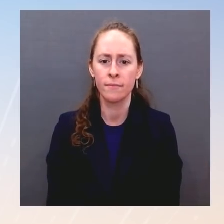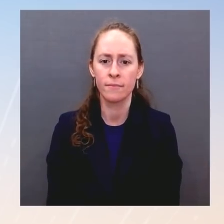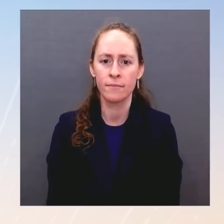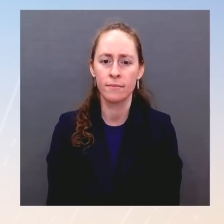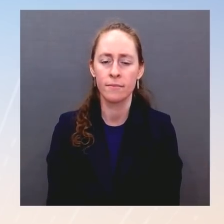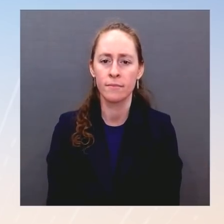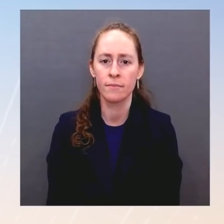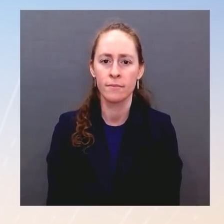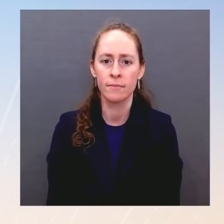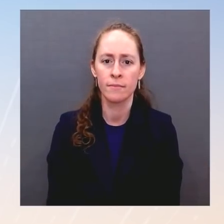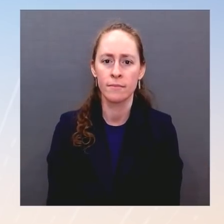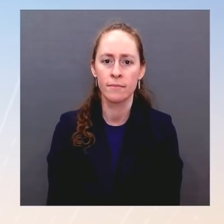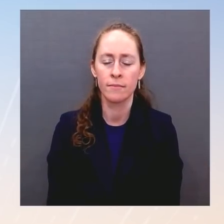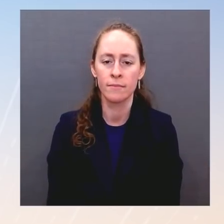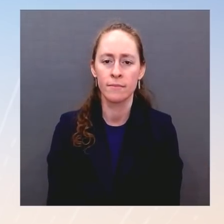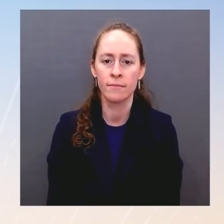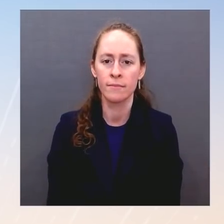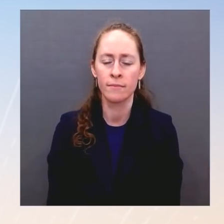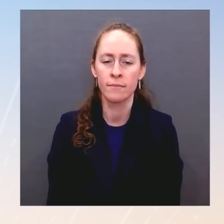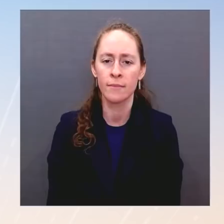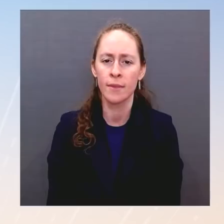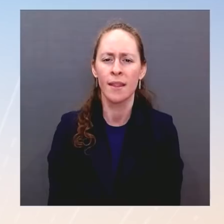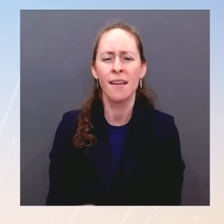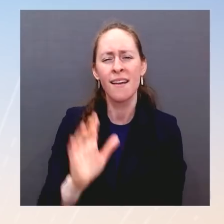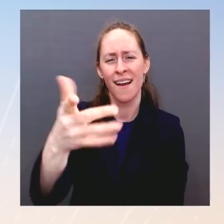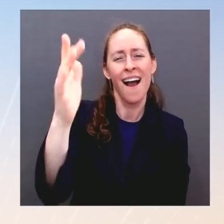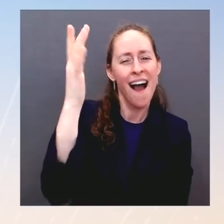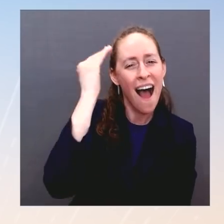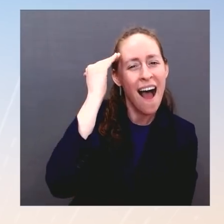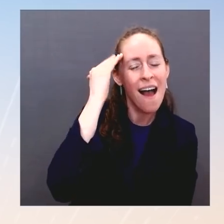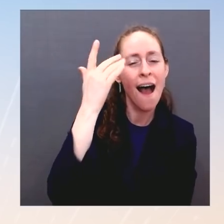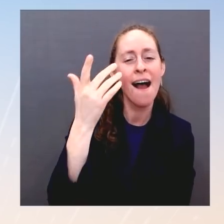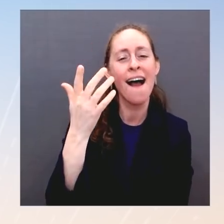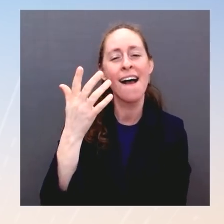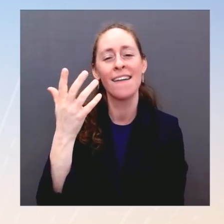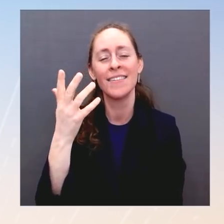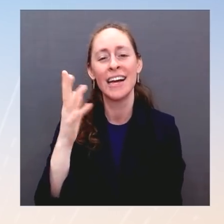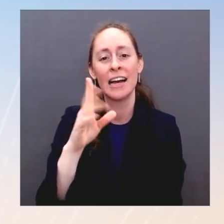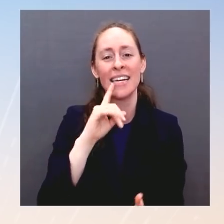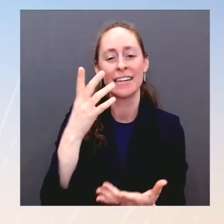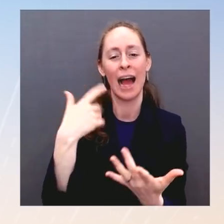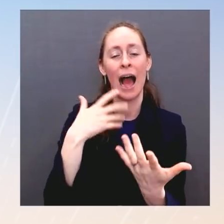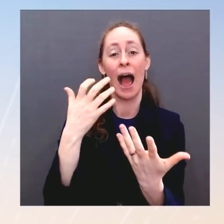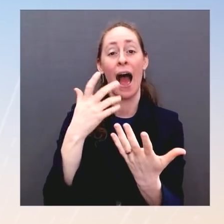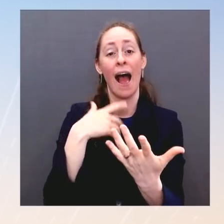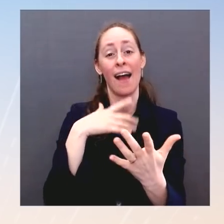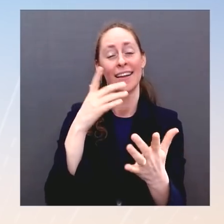about financial assets, et cetera -- I will leave that to others to speak to -- certainly, the United --